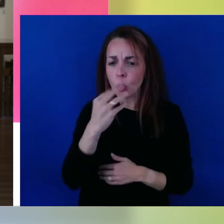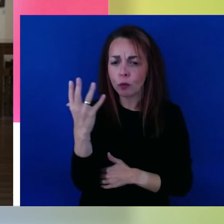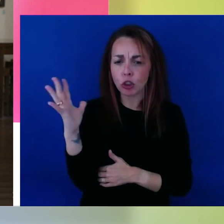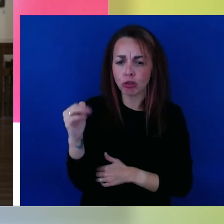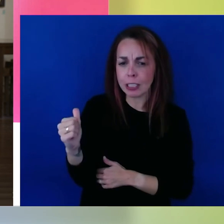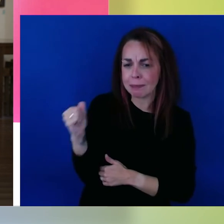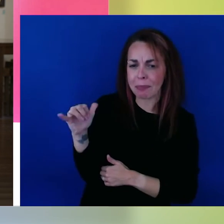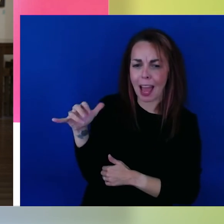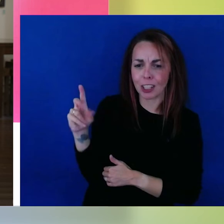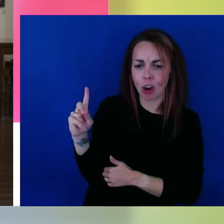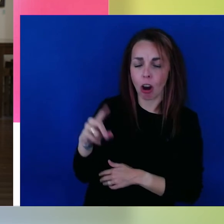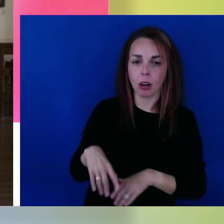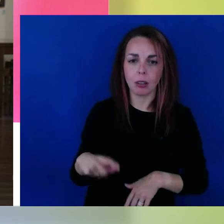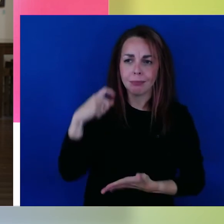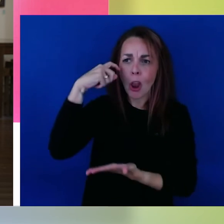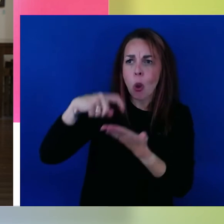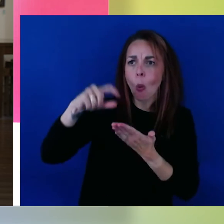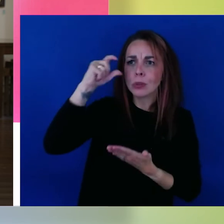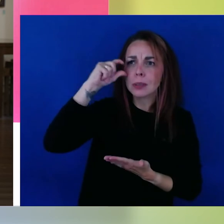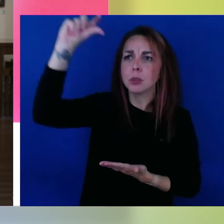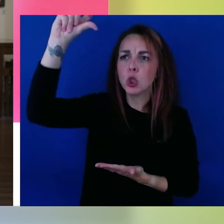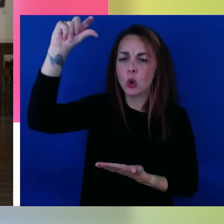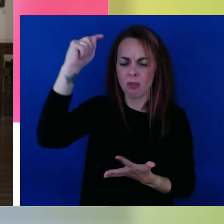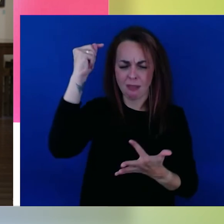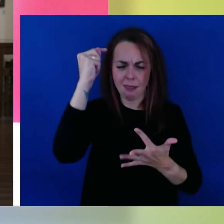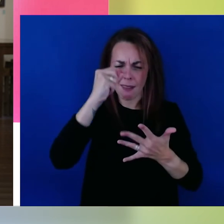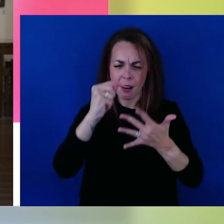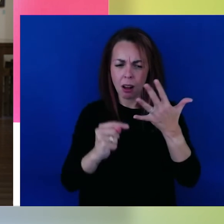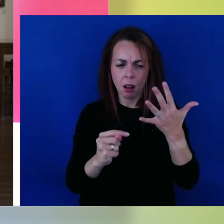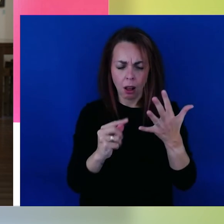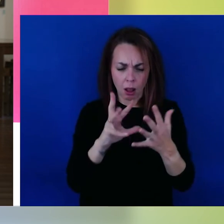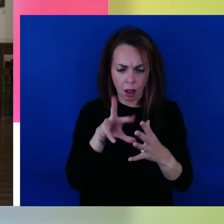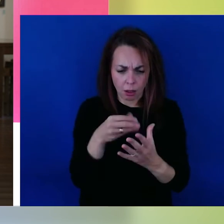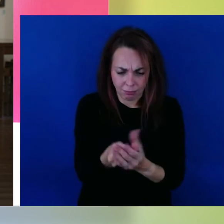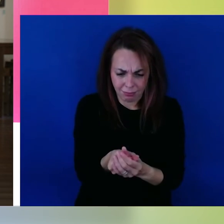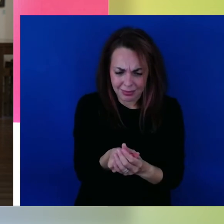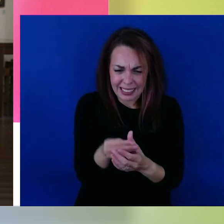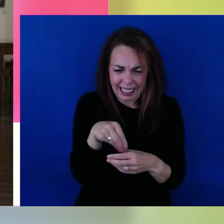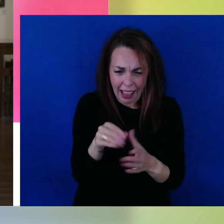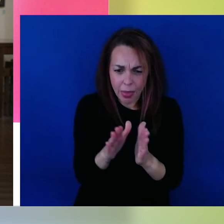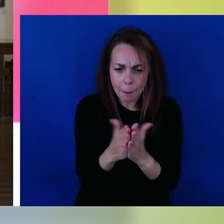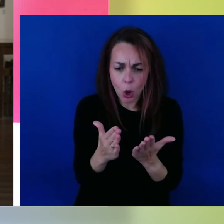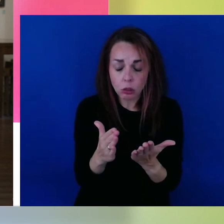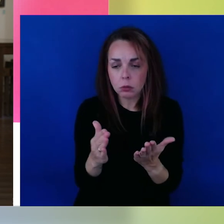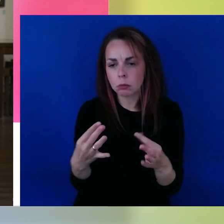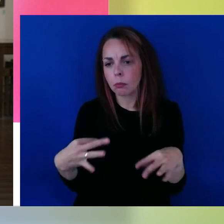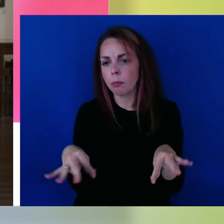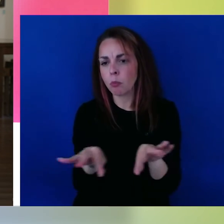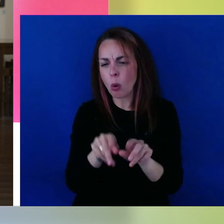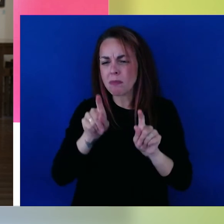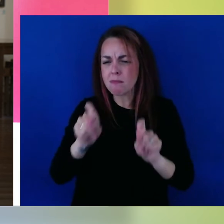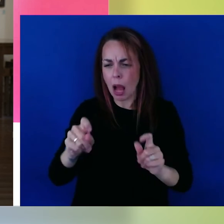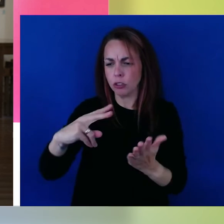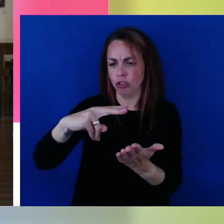the moon. There's so much in here that I think people need to read, it's more than ALS,